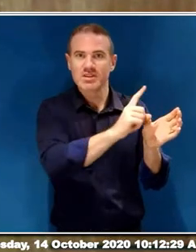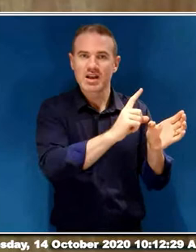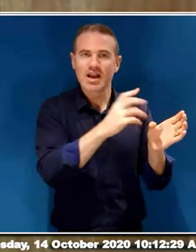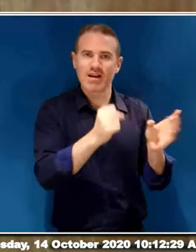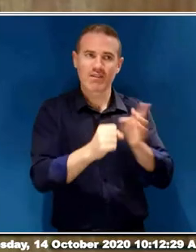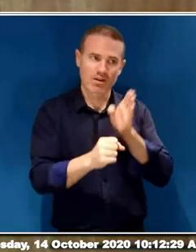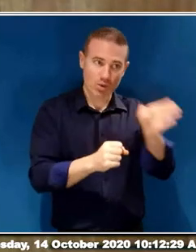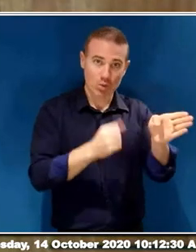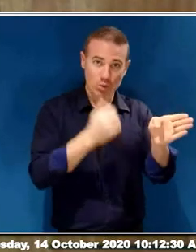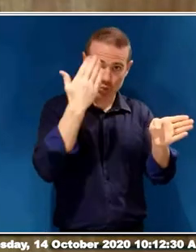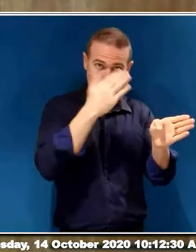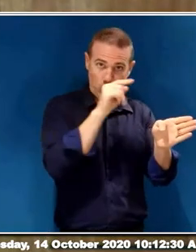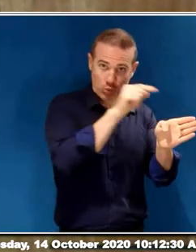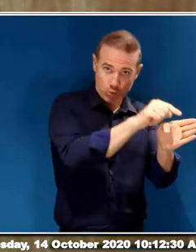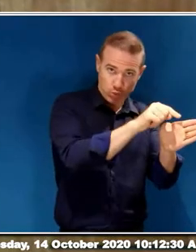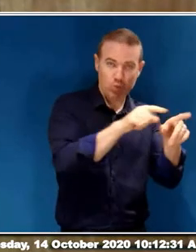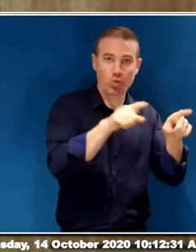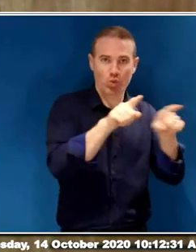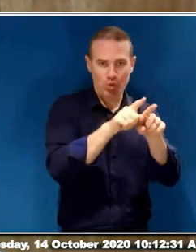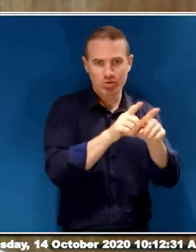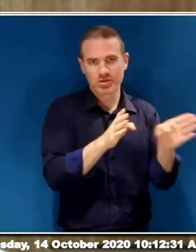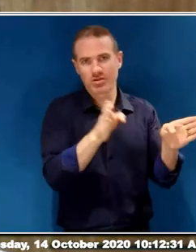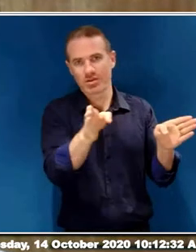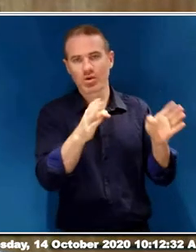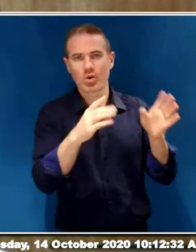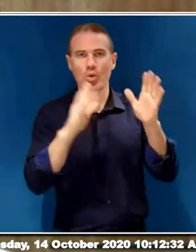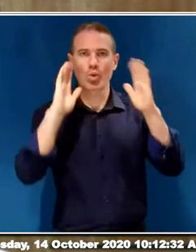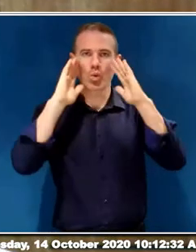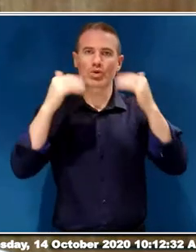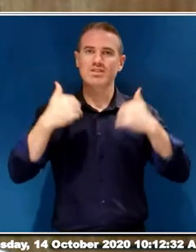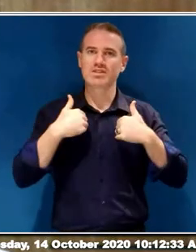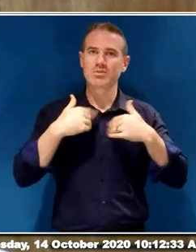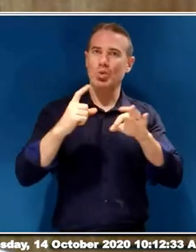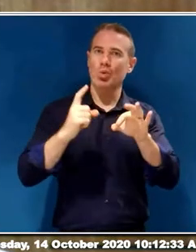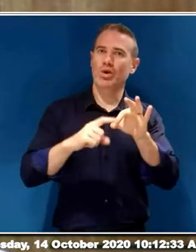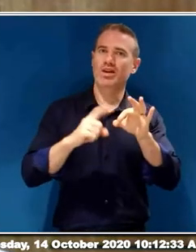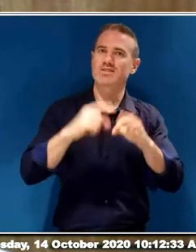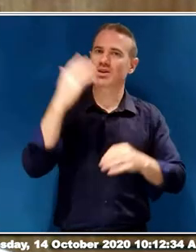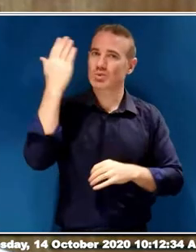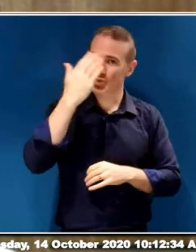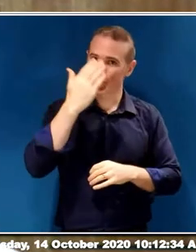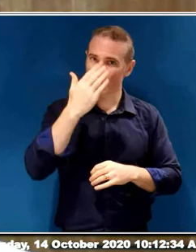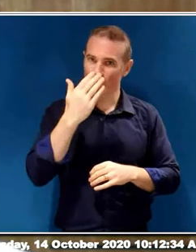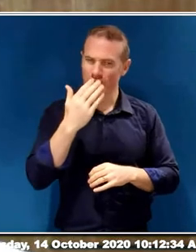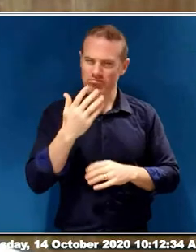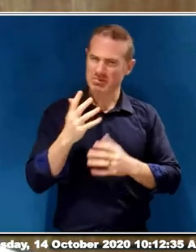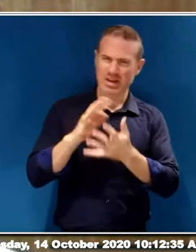That is correct. Can you tell us how that worked? Again, it was another --- it was a really positive experience.